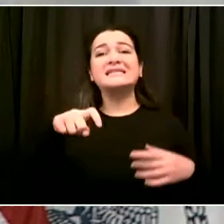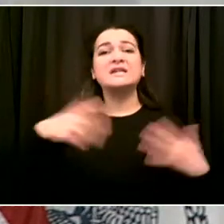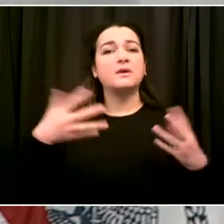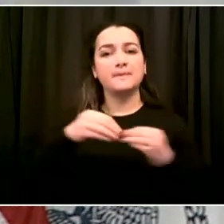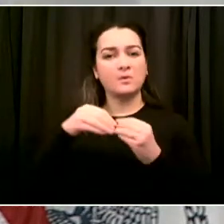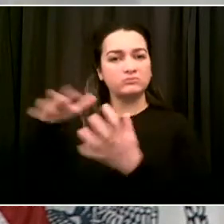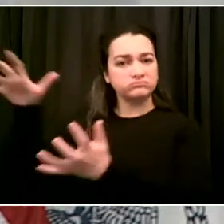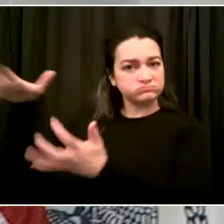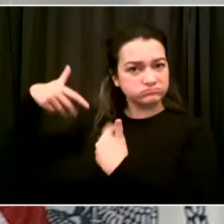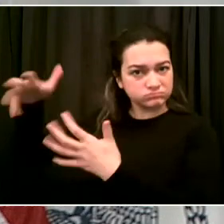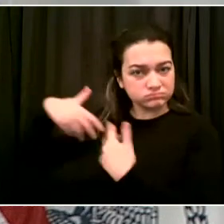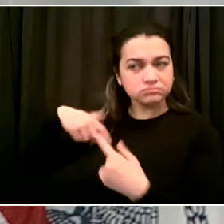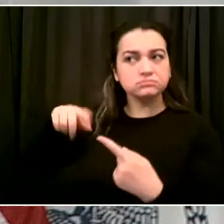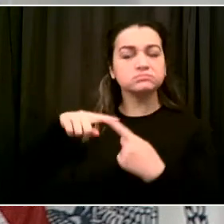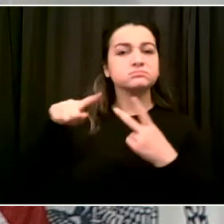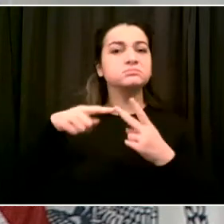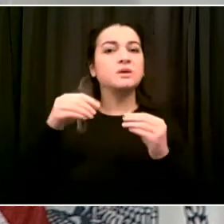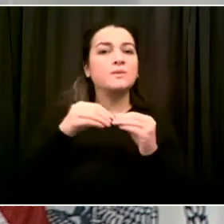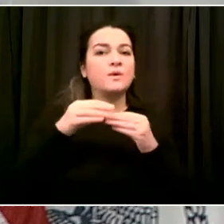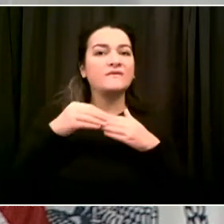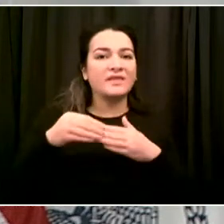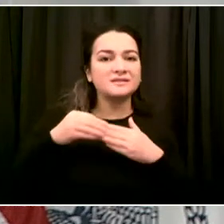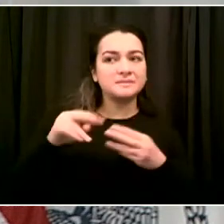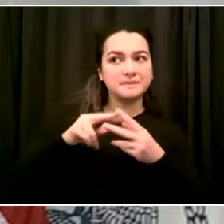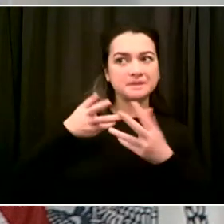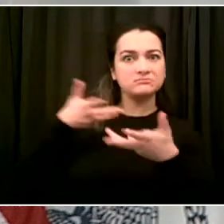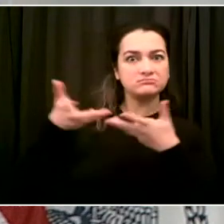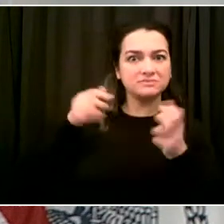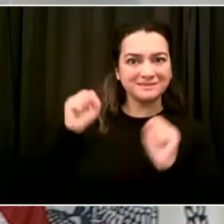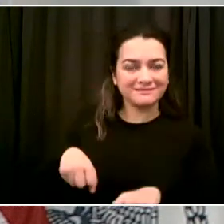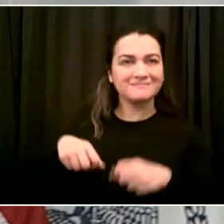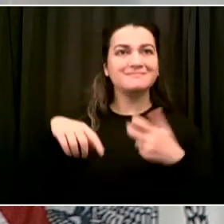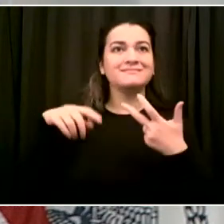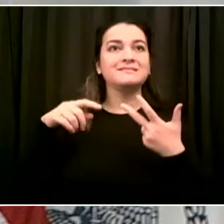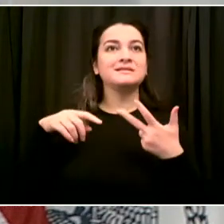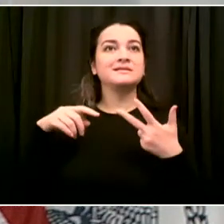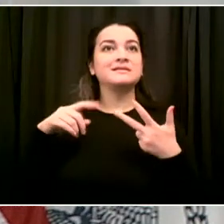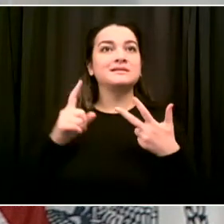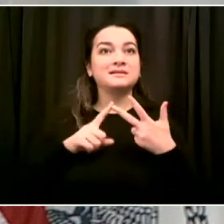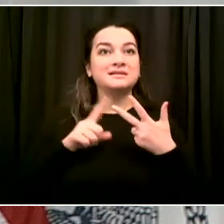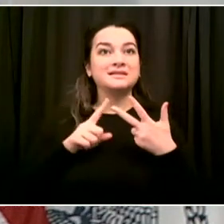REMO F FXILEBILITY FOR THE FEDERAL GOVERNMENT, UUNSIG THO